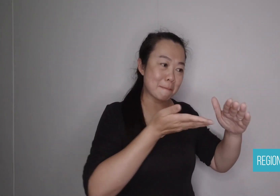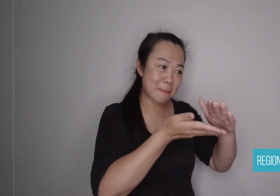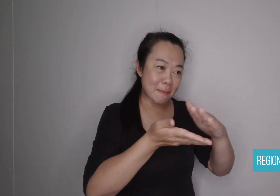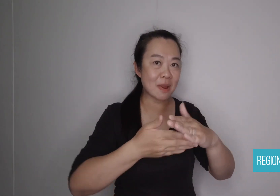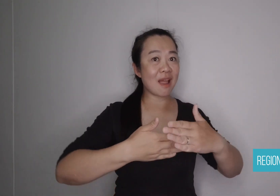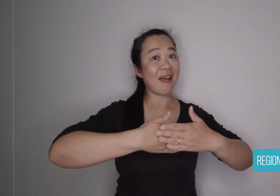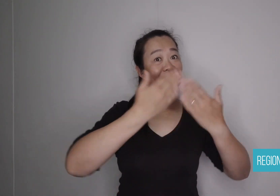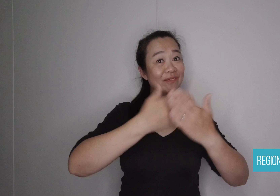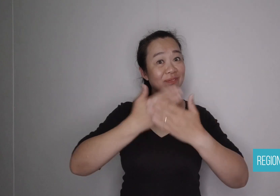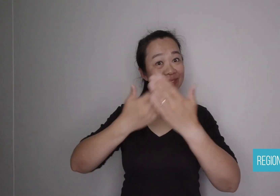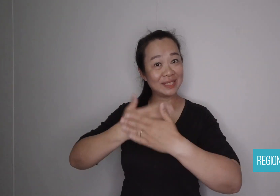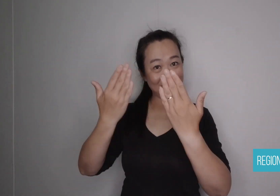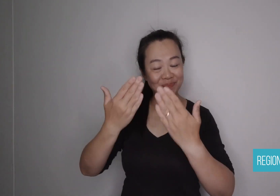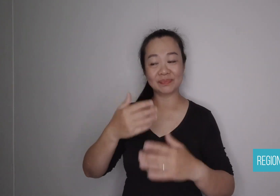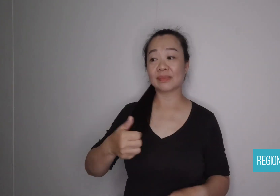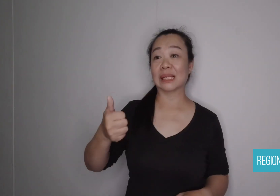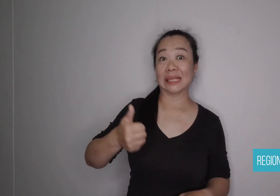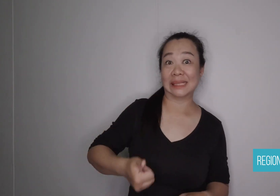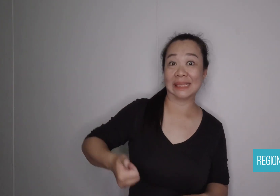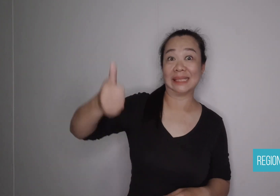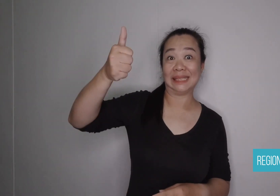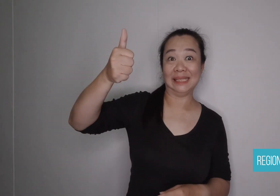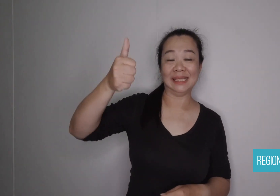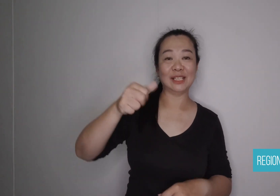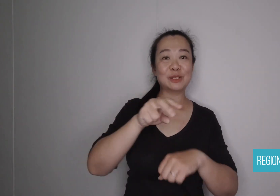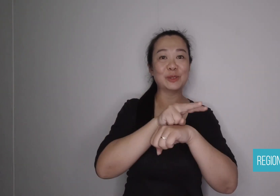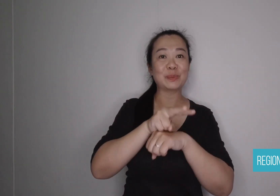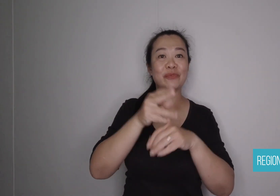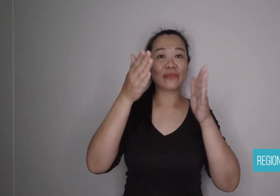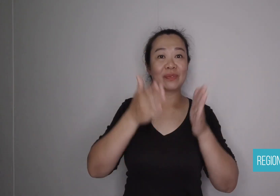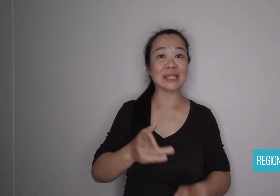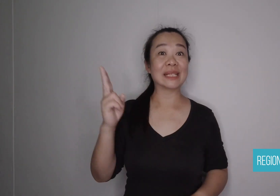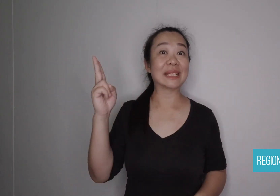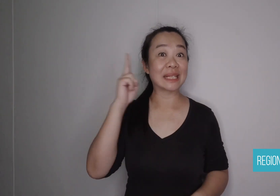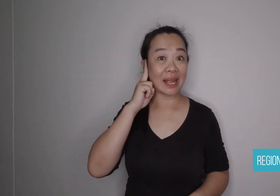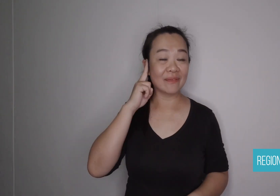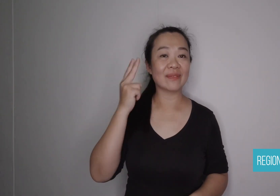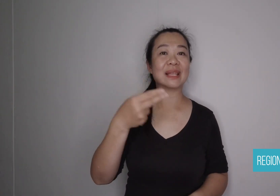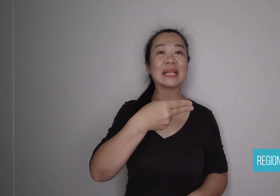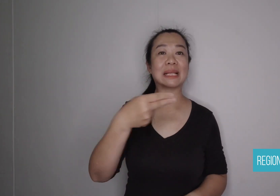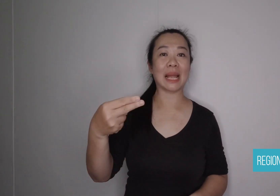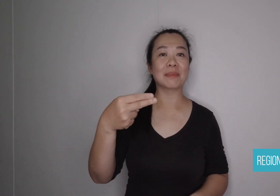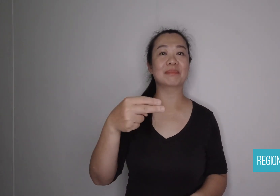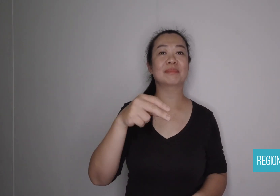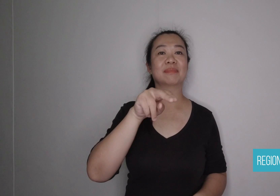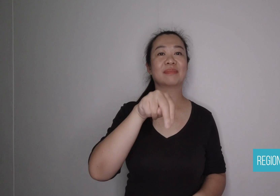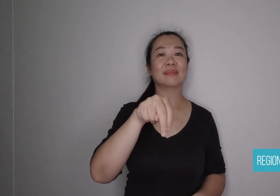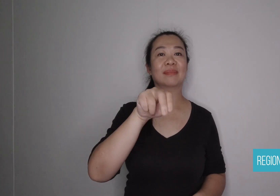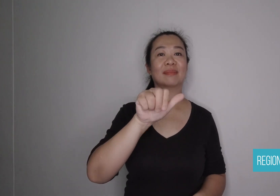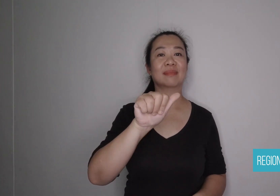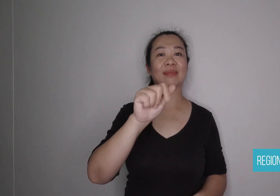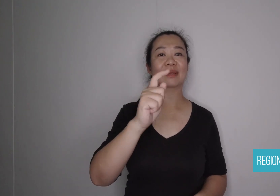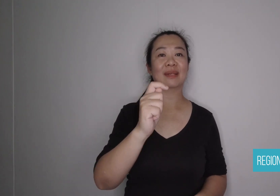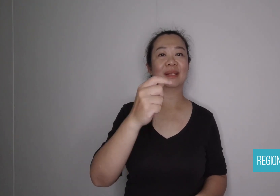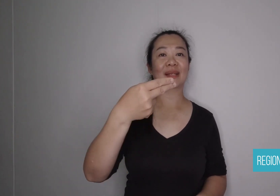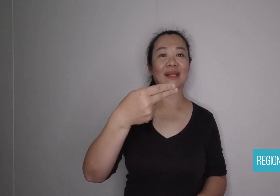his name is Nathaniel Bernard. He supervises the group and